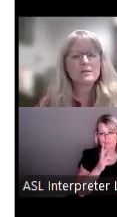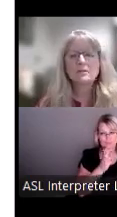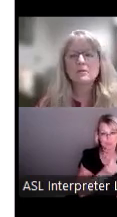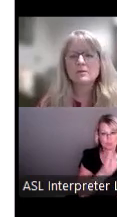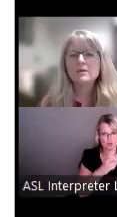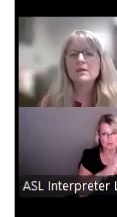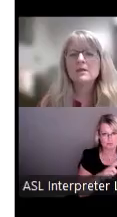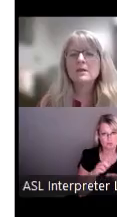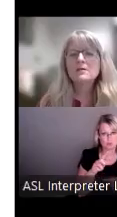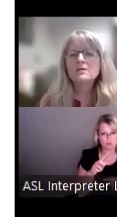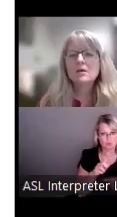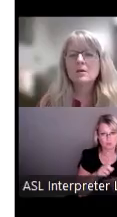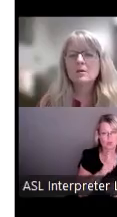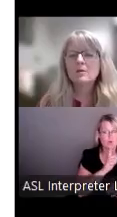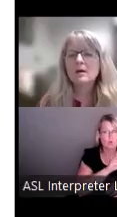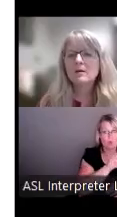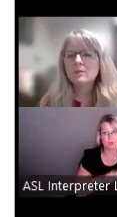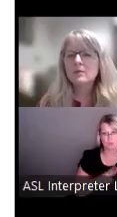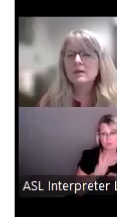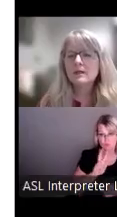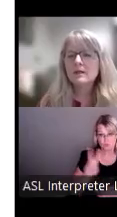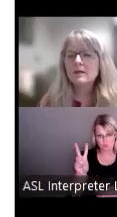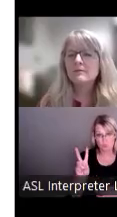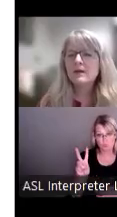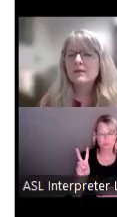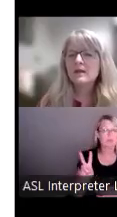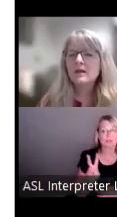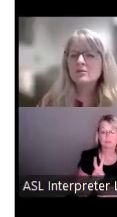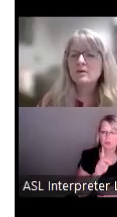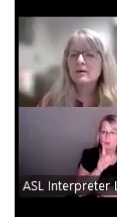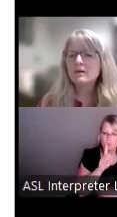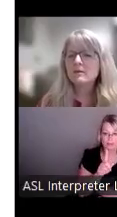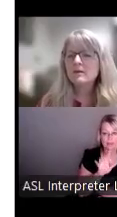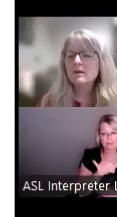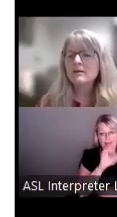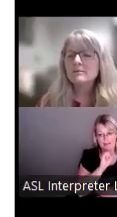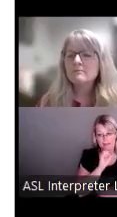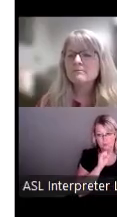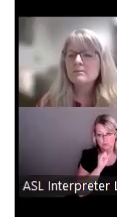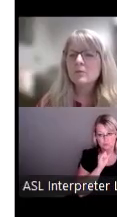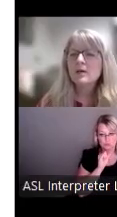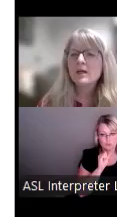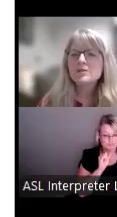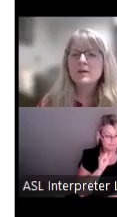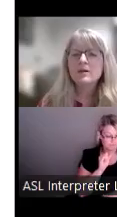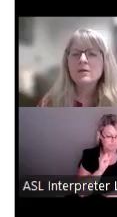months old, so really kind of at that age where we're not doing a